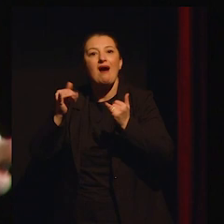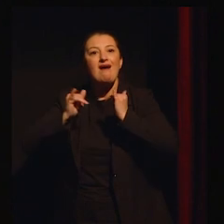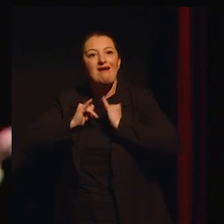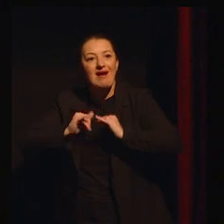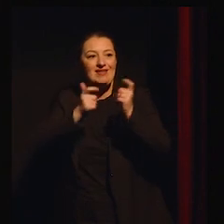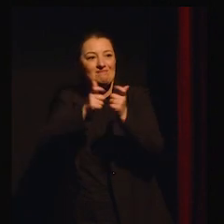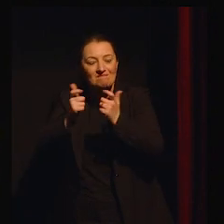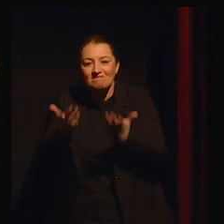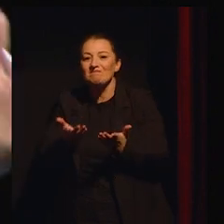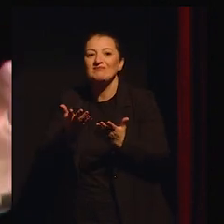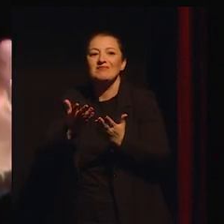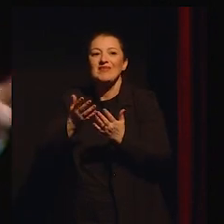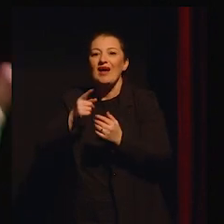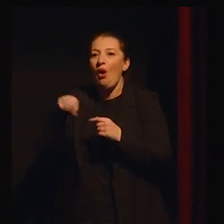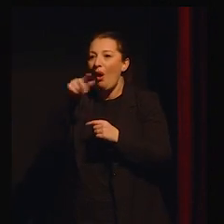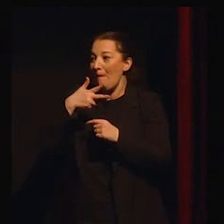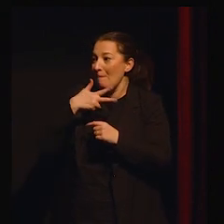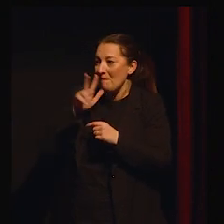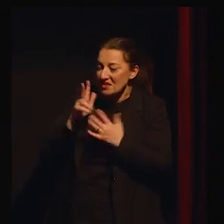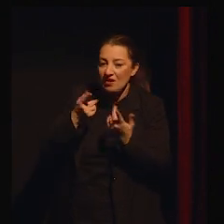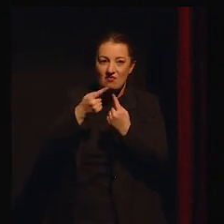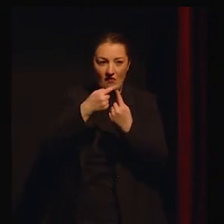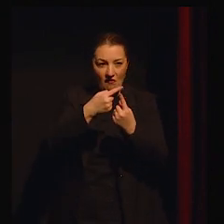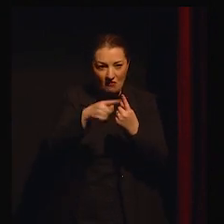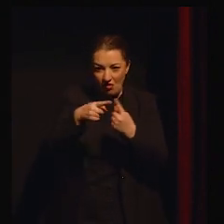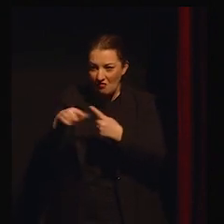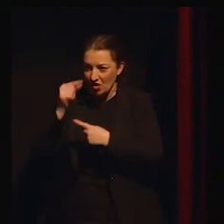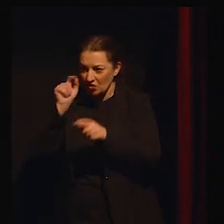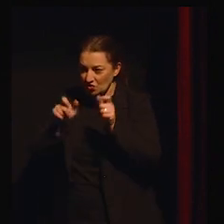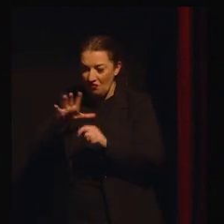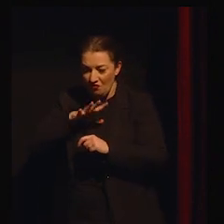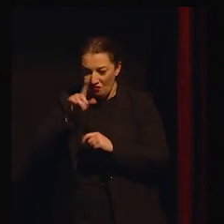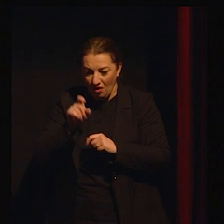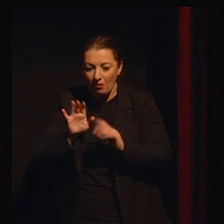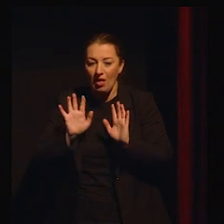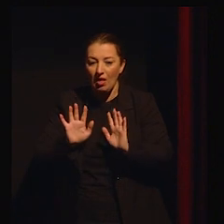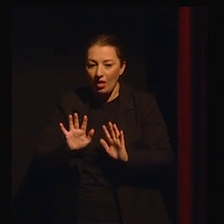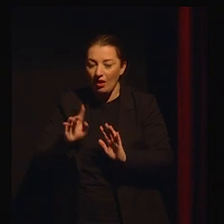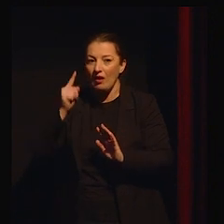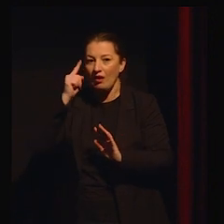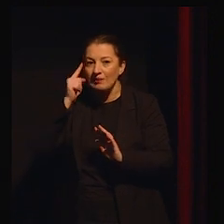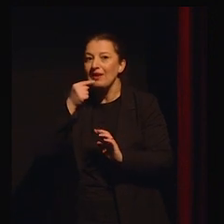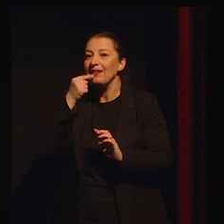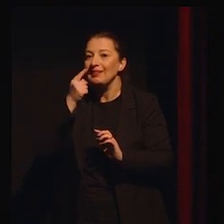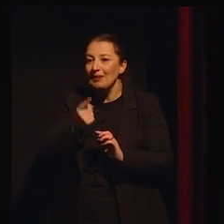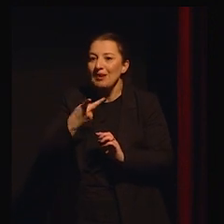and people around whom I felt I was found weird, or I felt comfortable? Or maybe this was not just something about me but